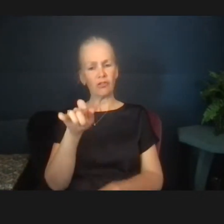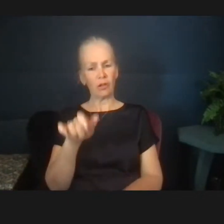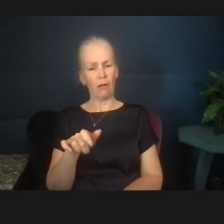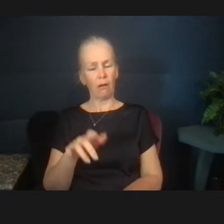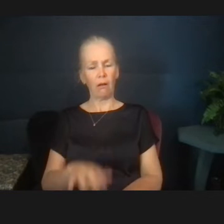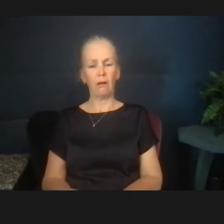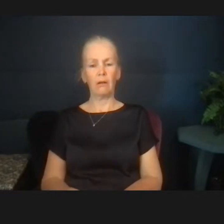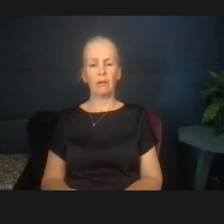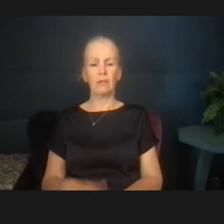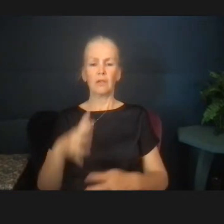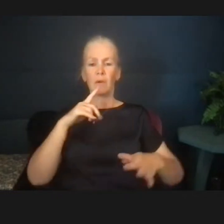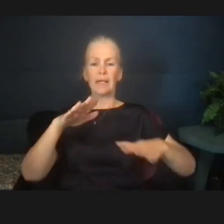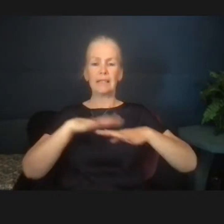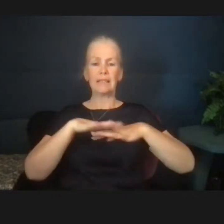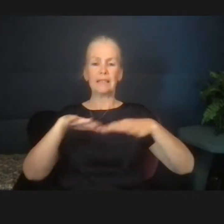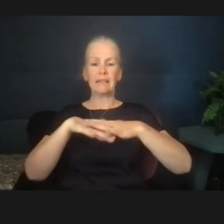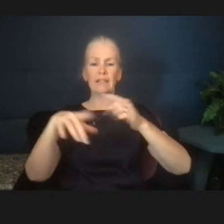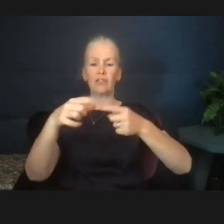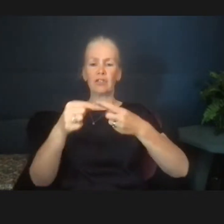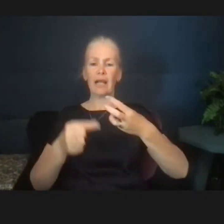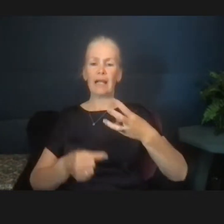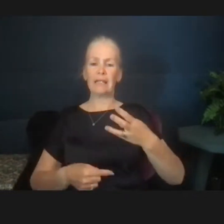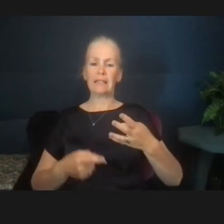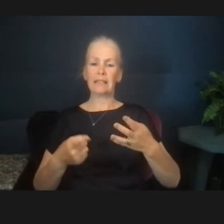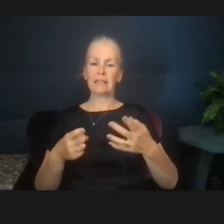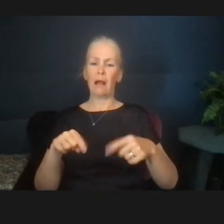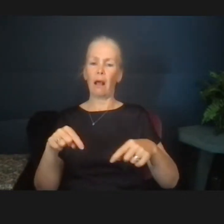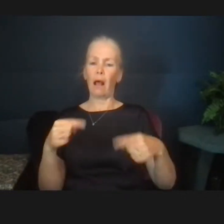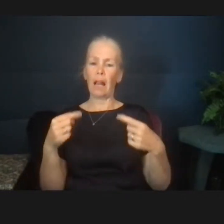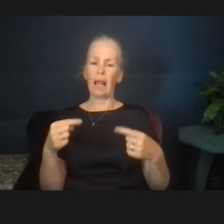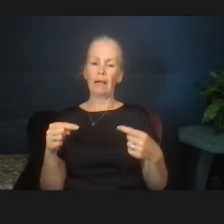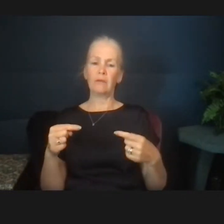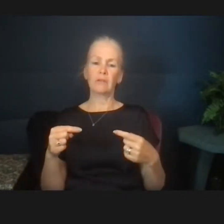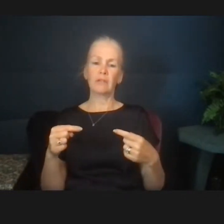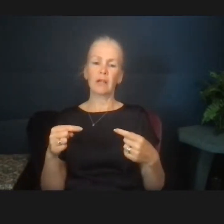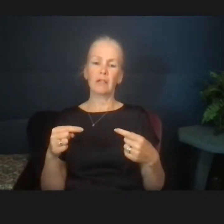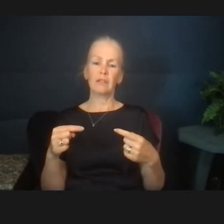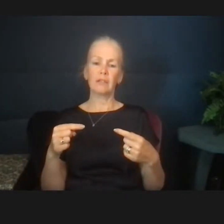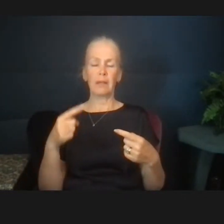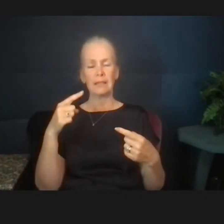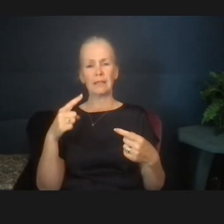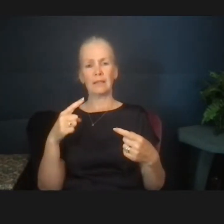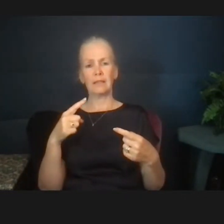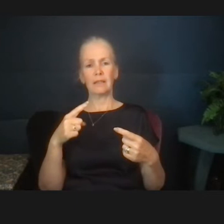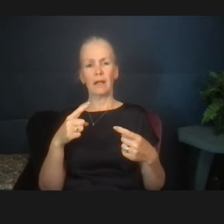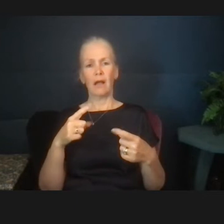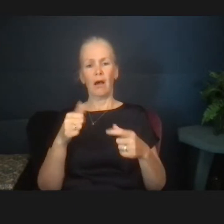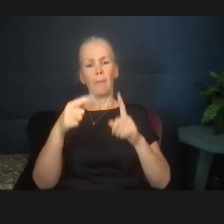Intersectionality allows us I think to make an authentic effort to integrate